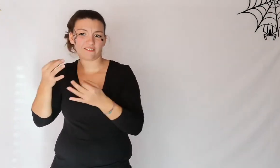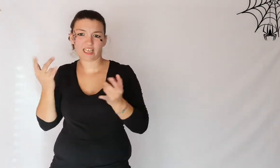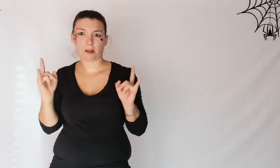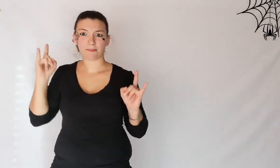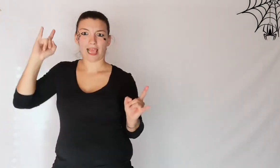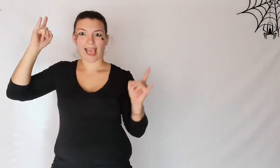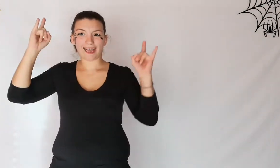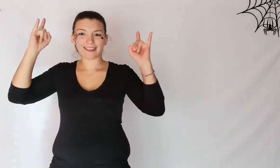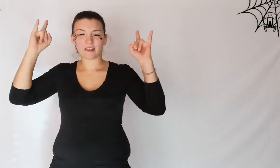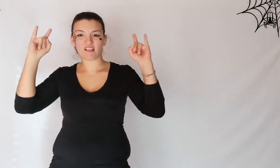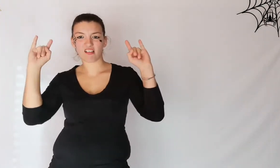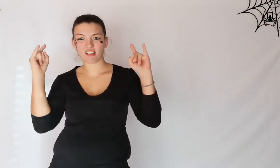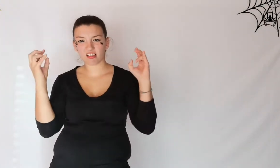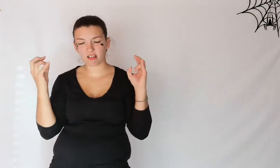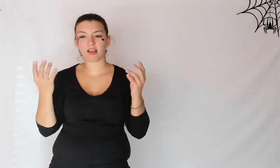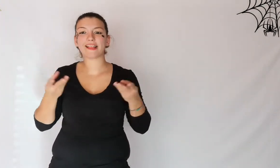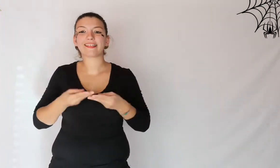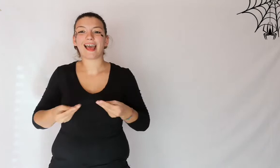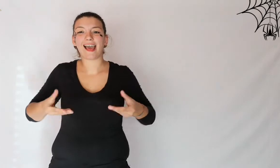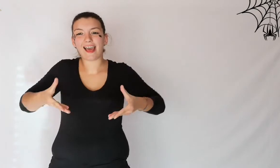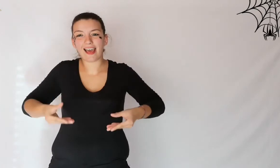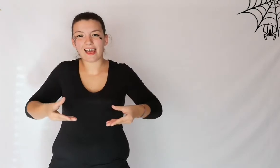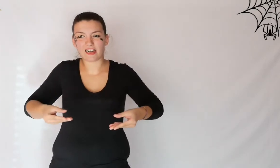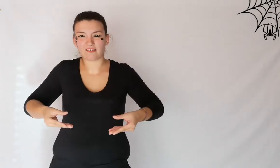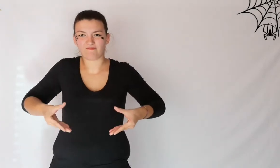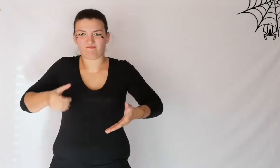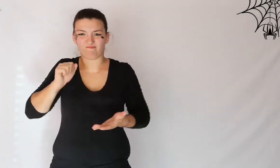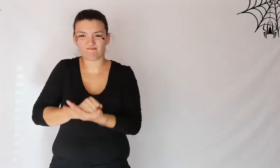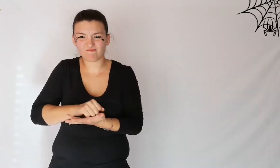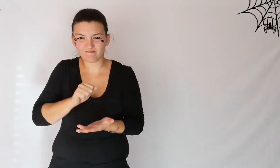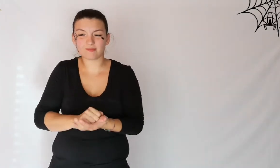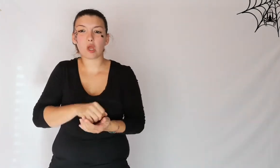means that the vegetations wither and the earth is no longer fertile